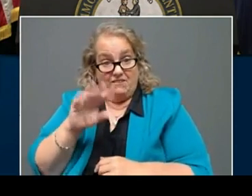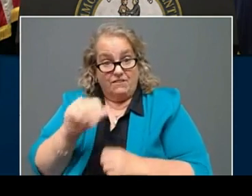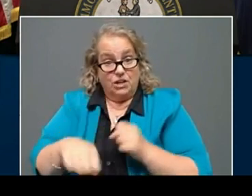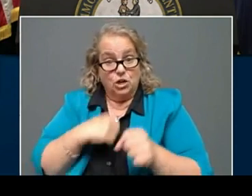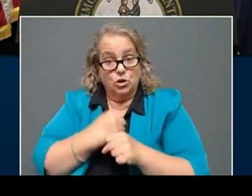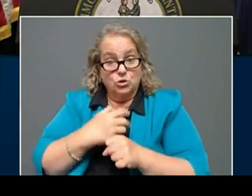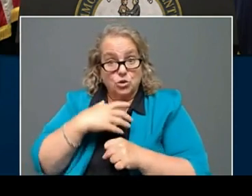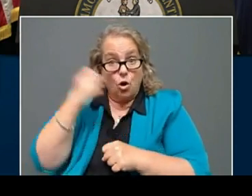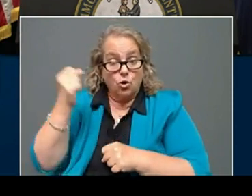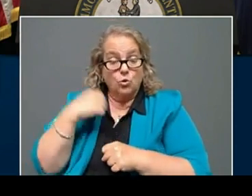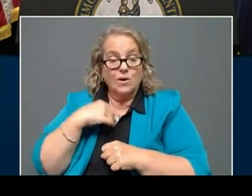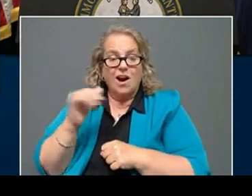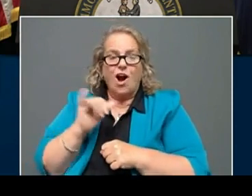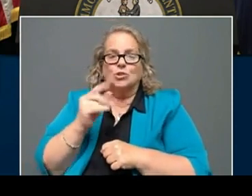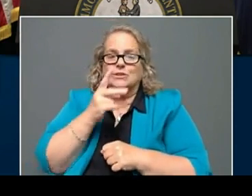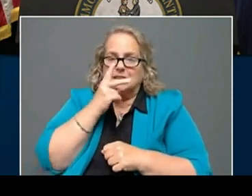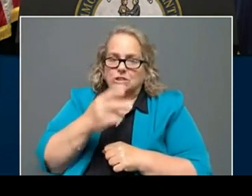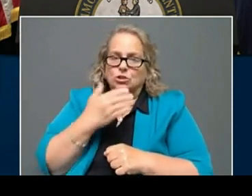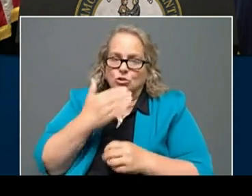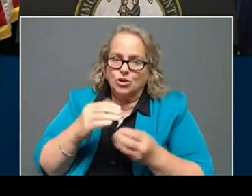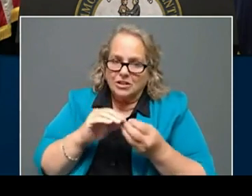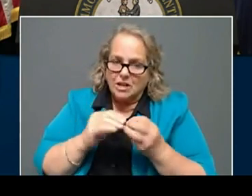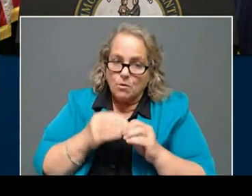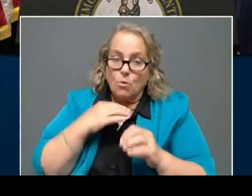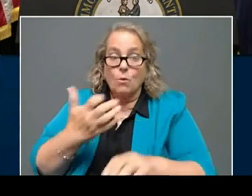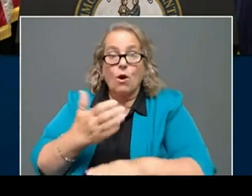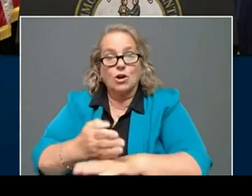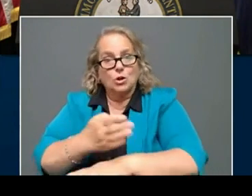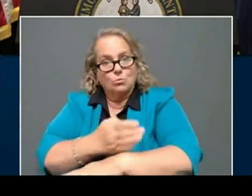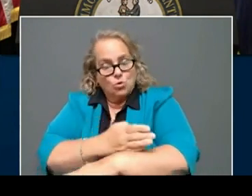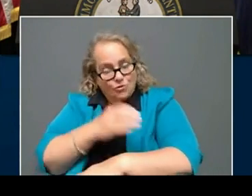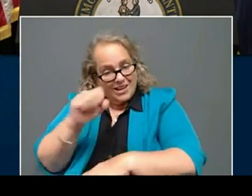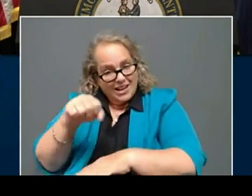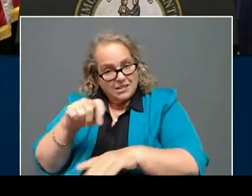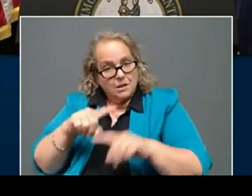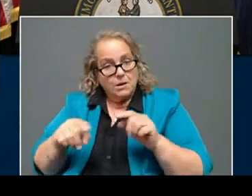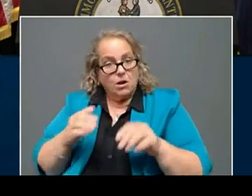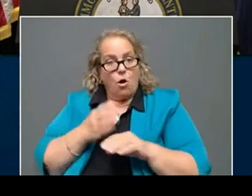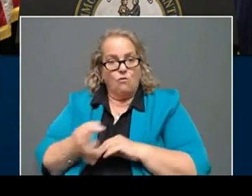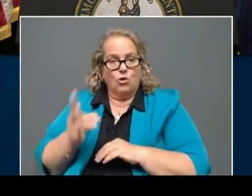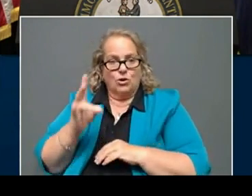numbers. Yes, we want to improve them. But over that 70% number, that that